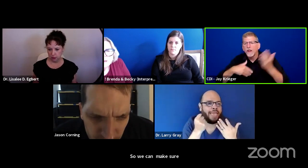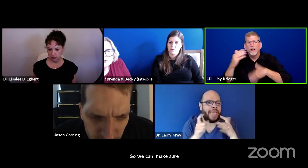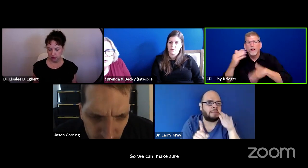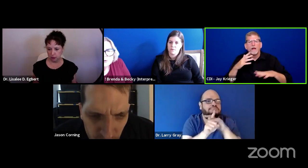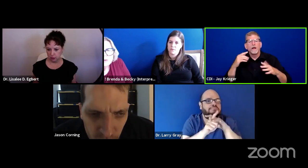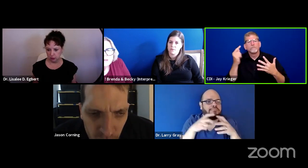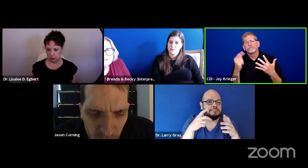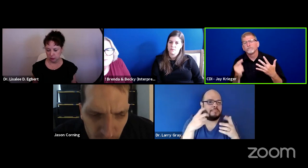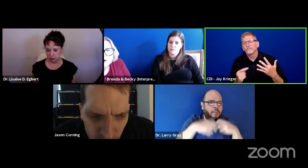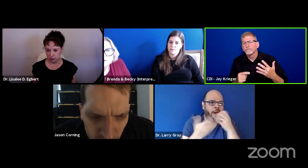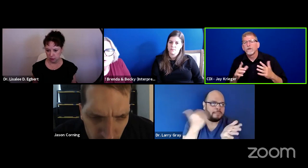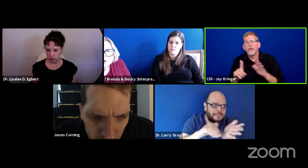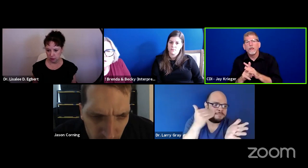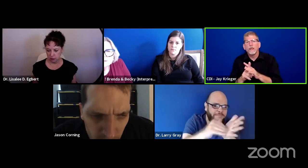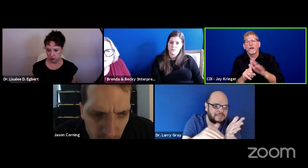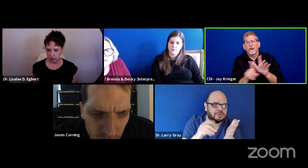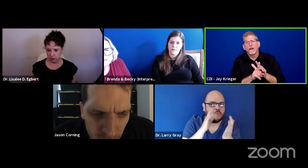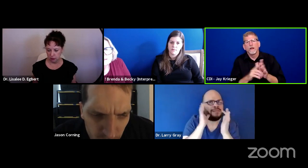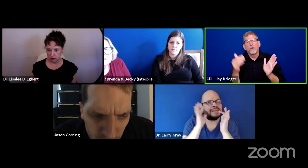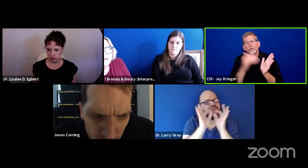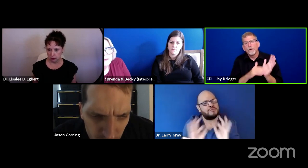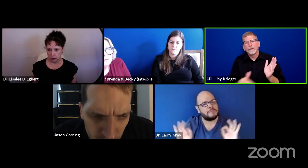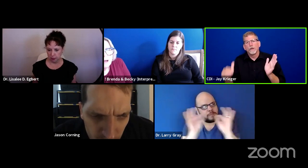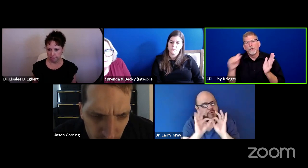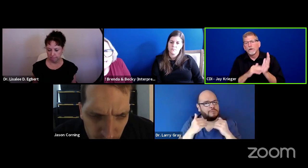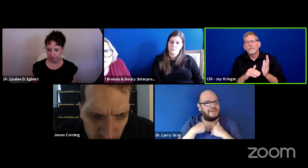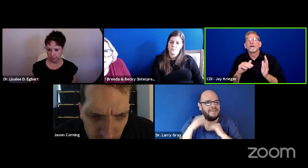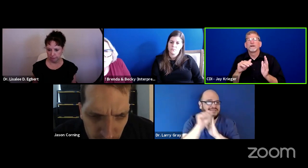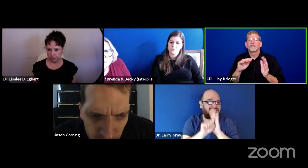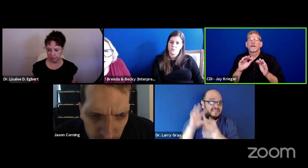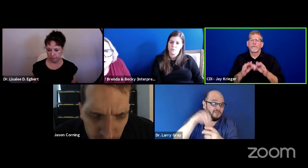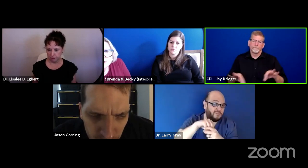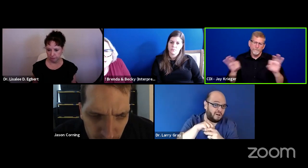I'm sure things have been overlooked. And problems can recur again.